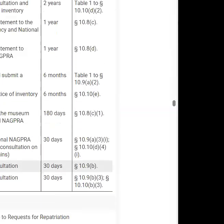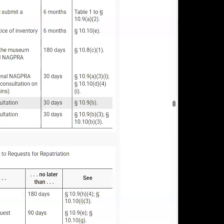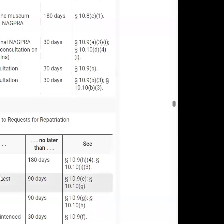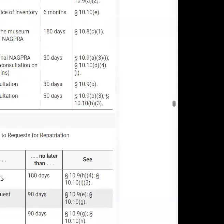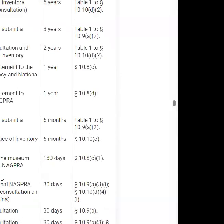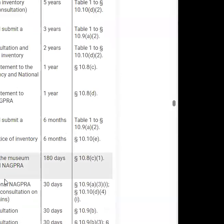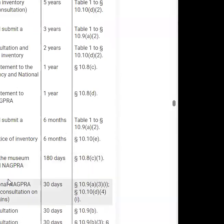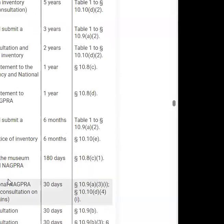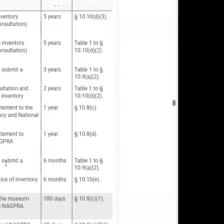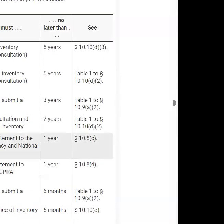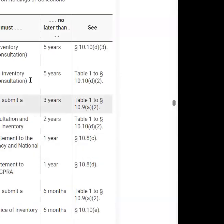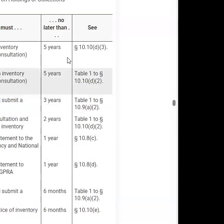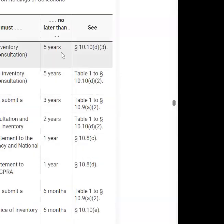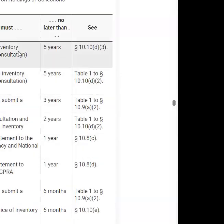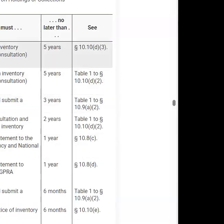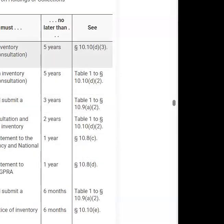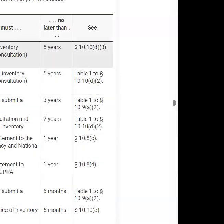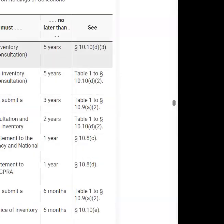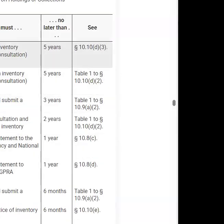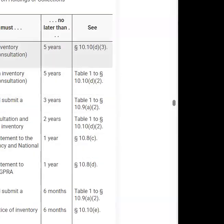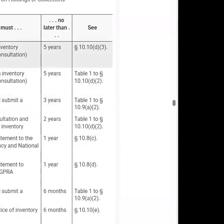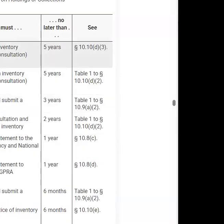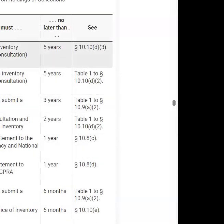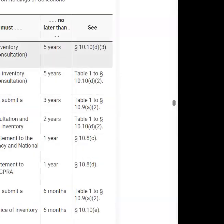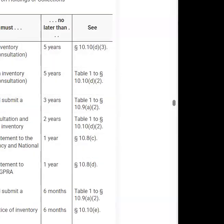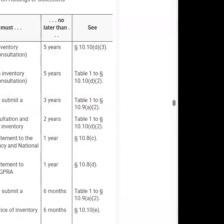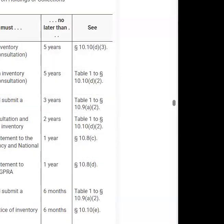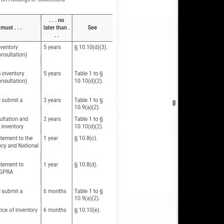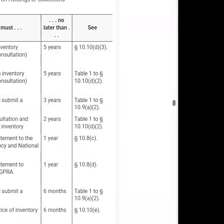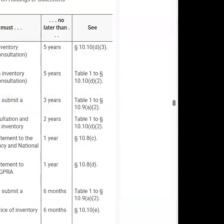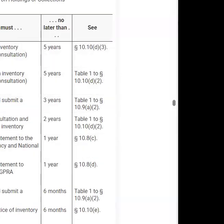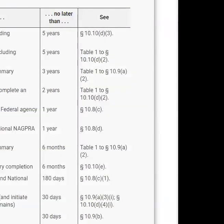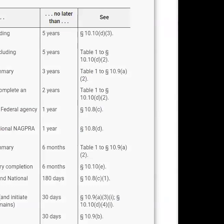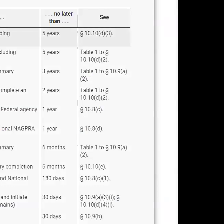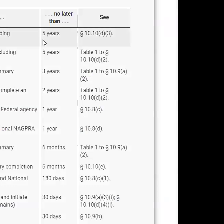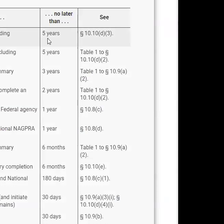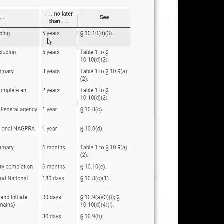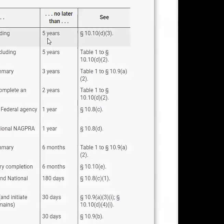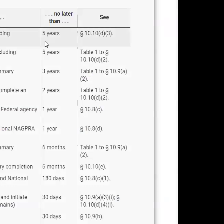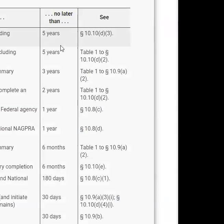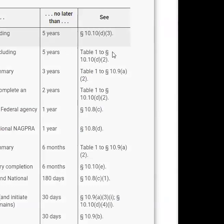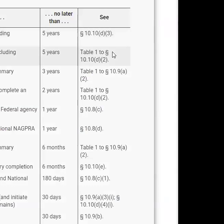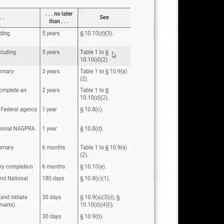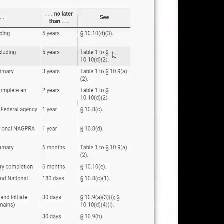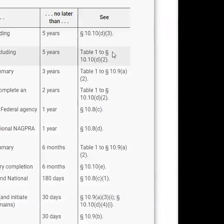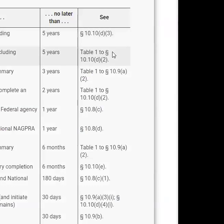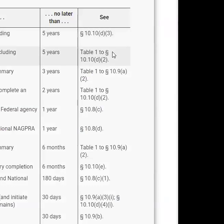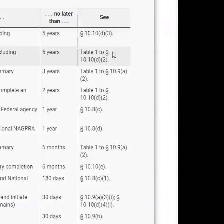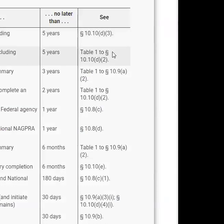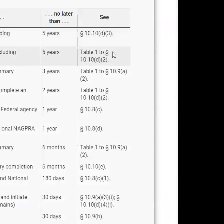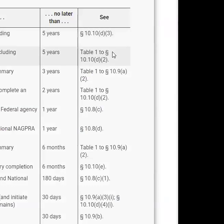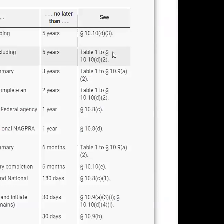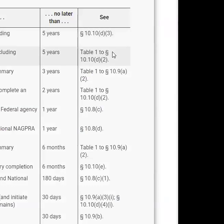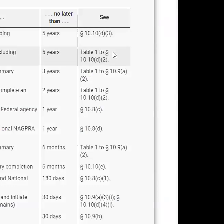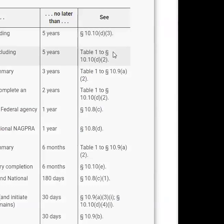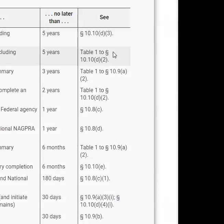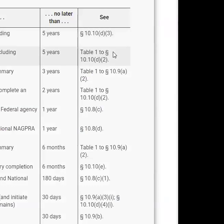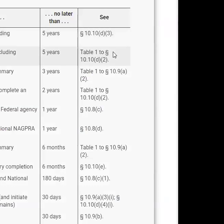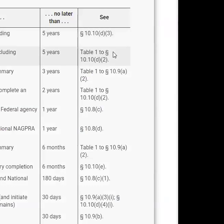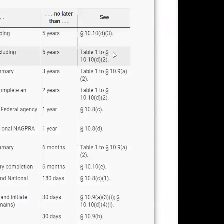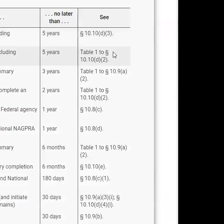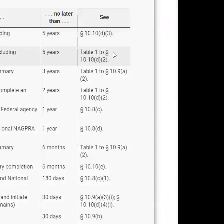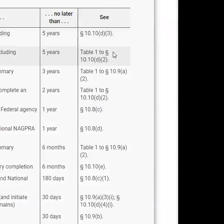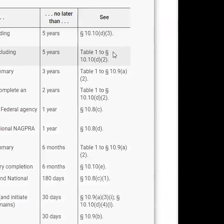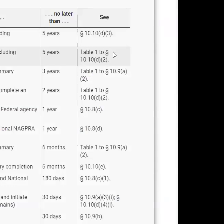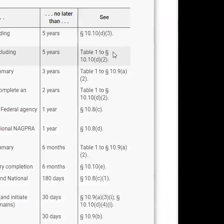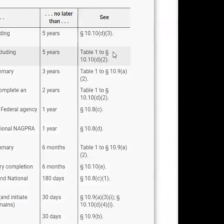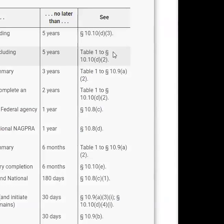So again this is that first timeline here and this is a new deadline a new requirement to update